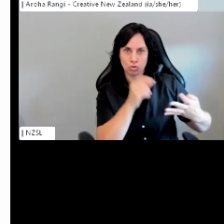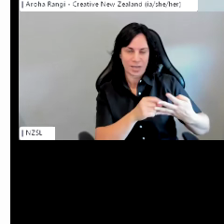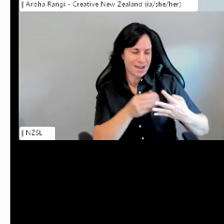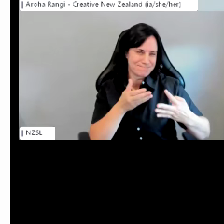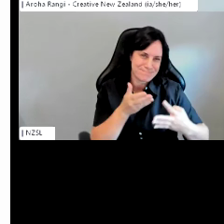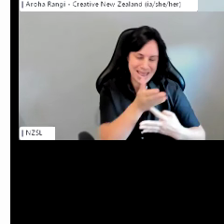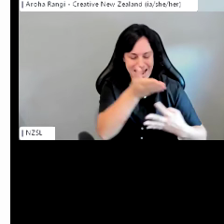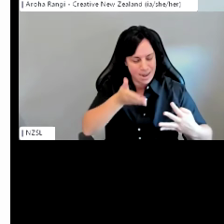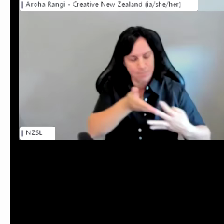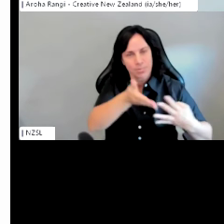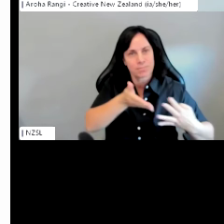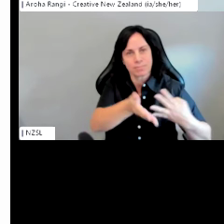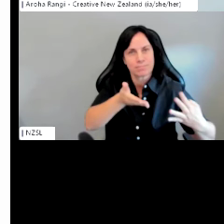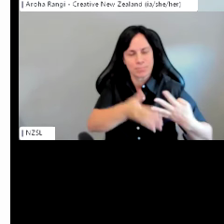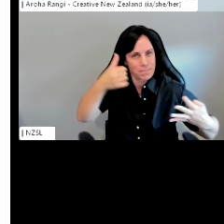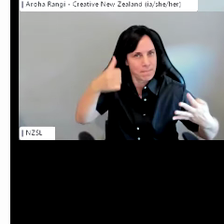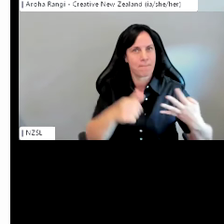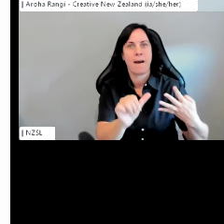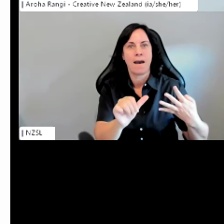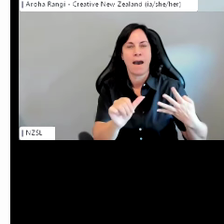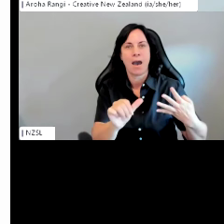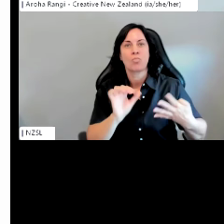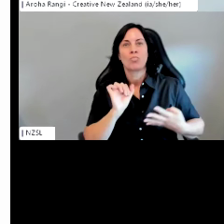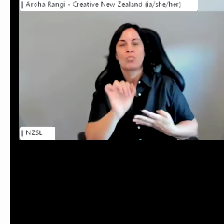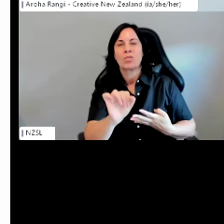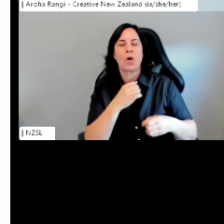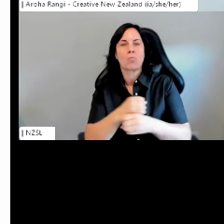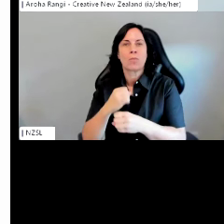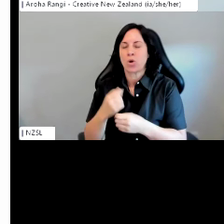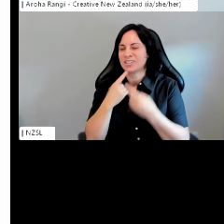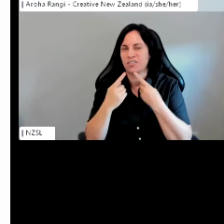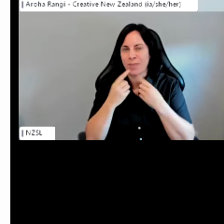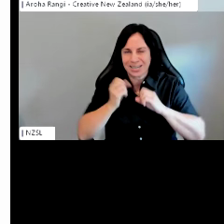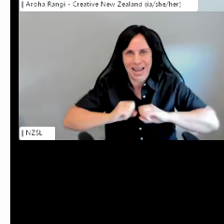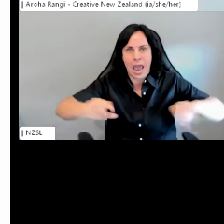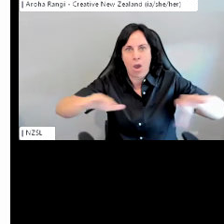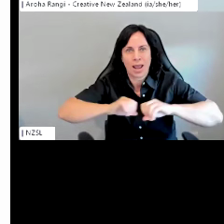messaging you're you're putting out there, then I think not only can you lock unlock attendance,